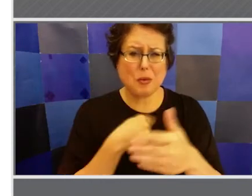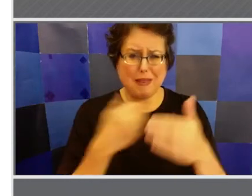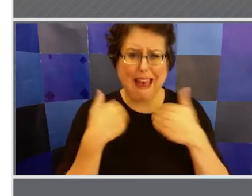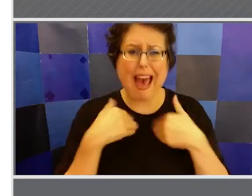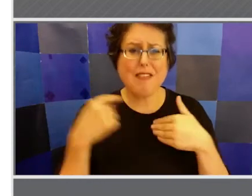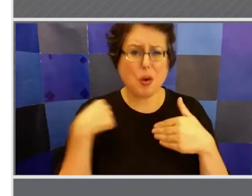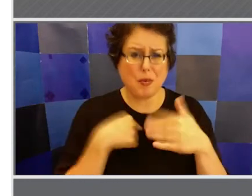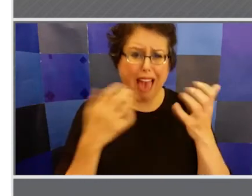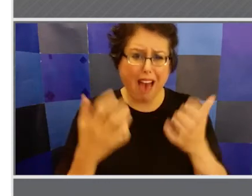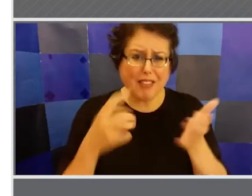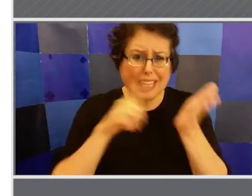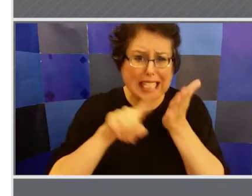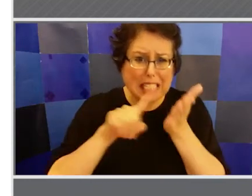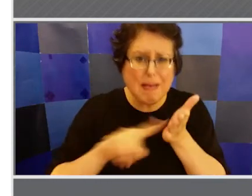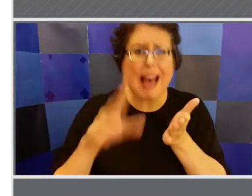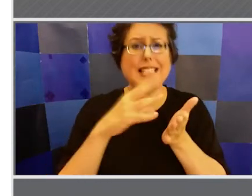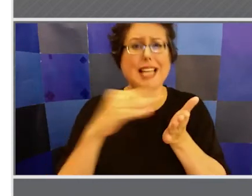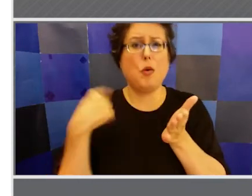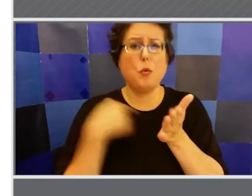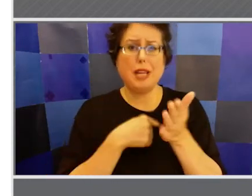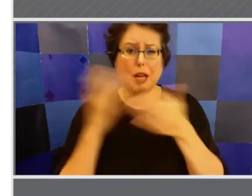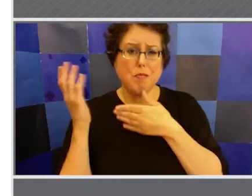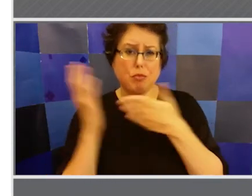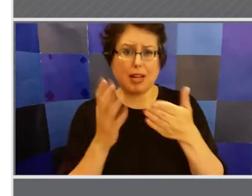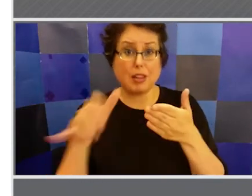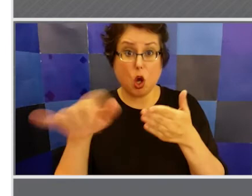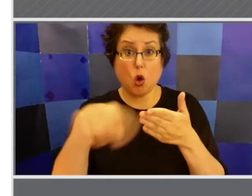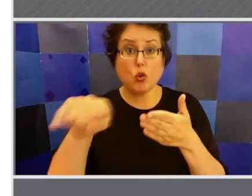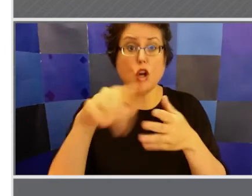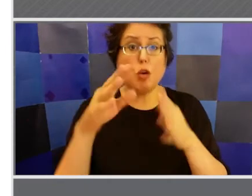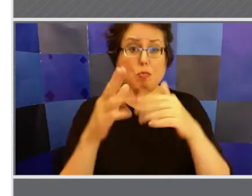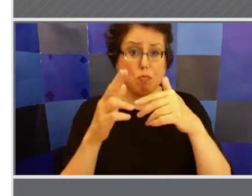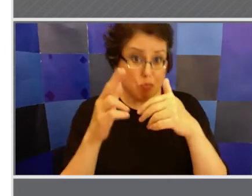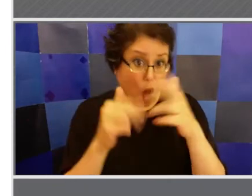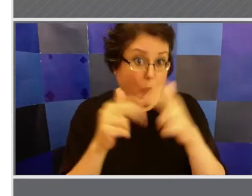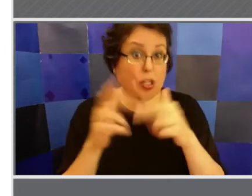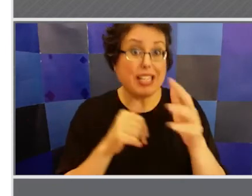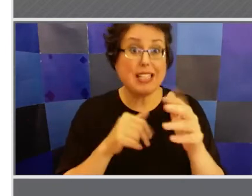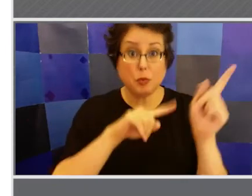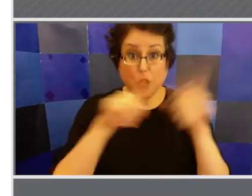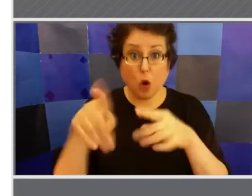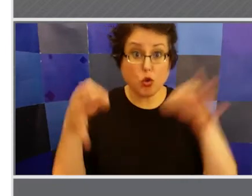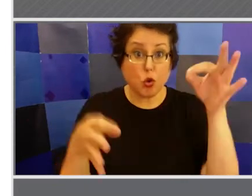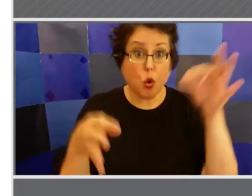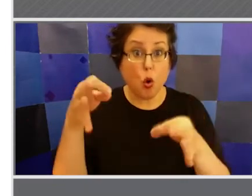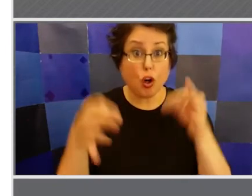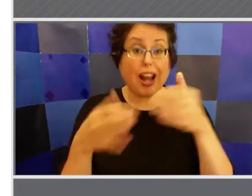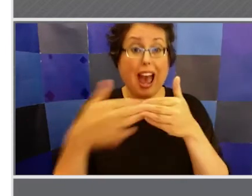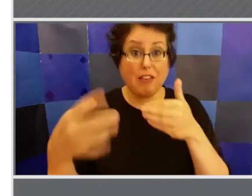and we bring out of compliance properties to court after three notices and non compliance.